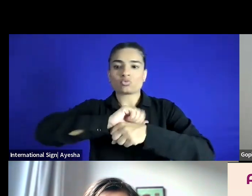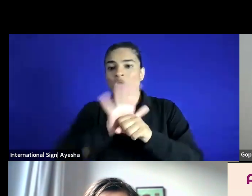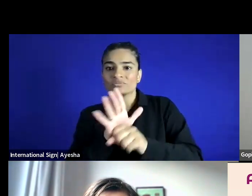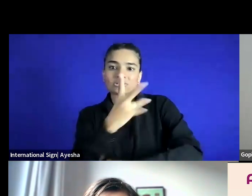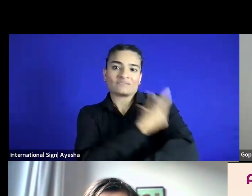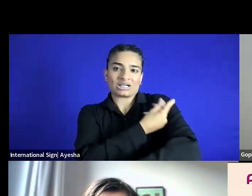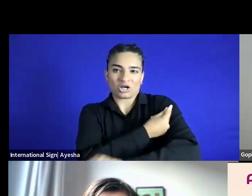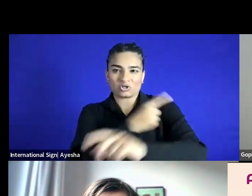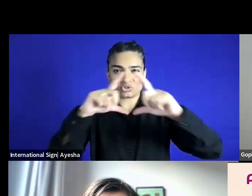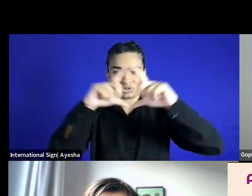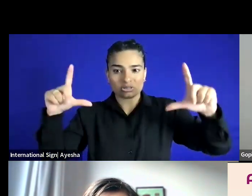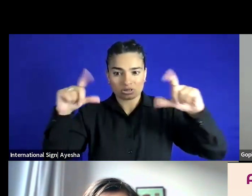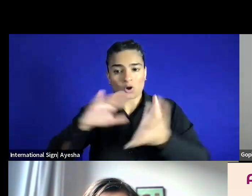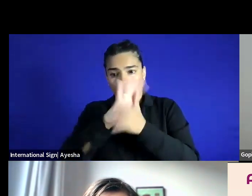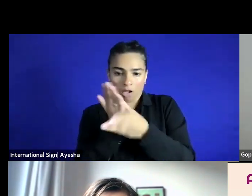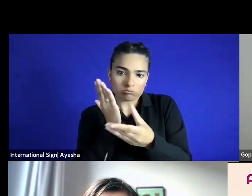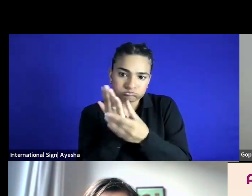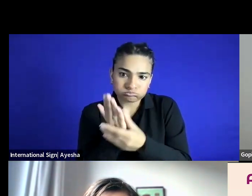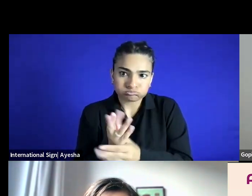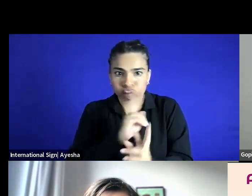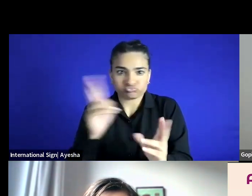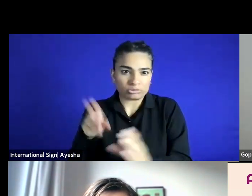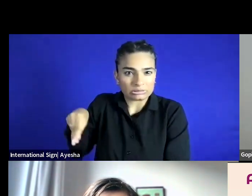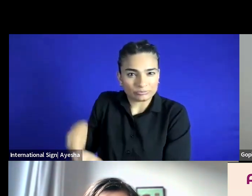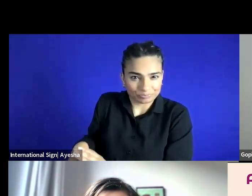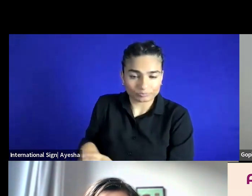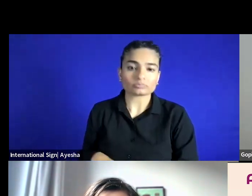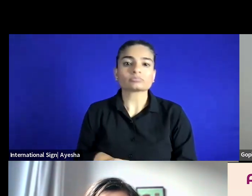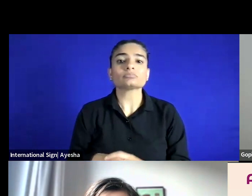An important thing that we wanted to say on this call is that there is a fast track.